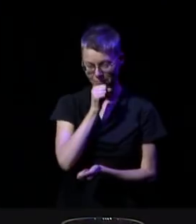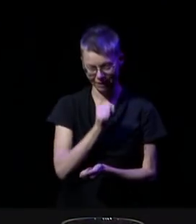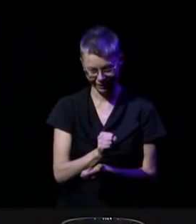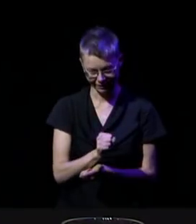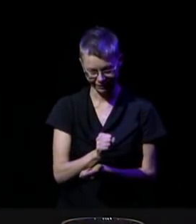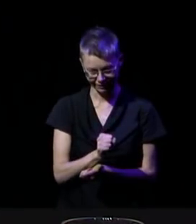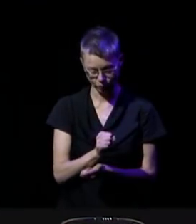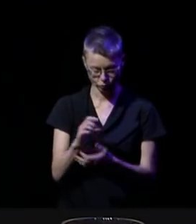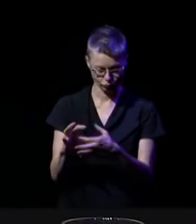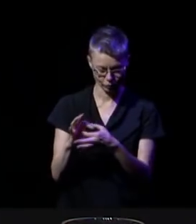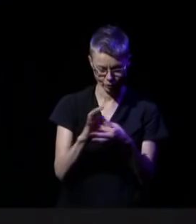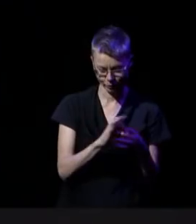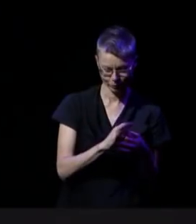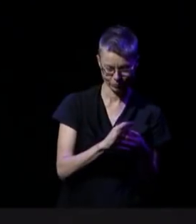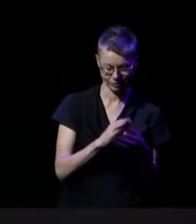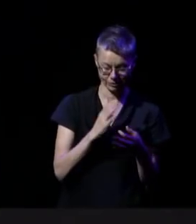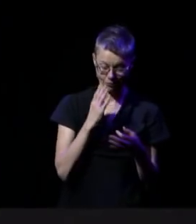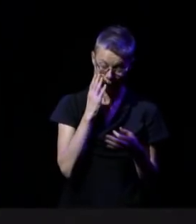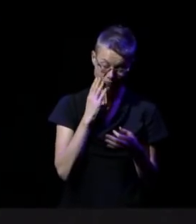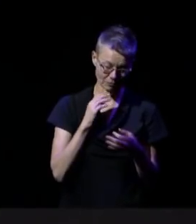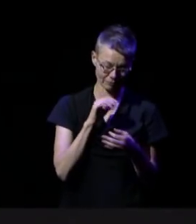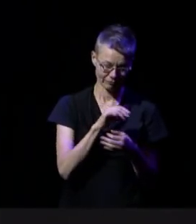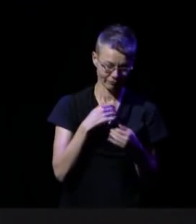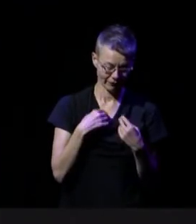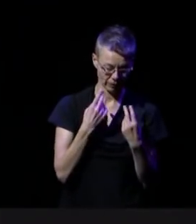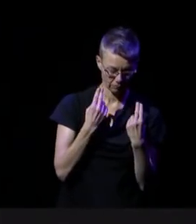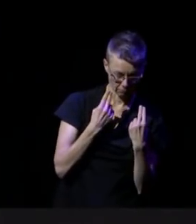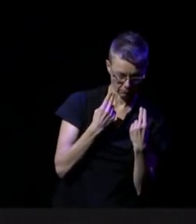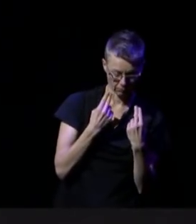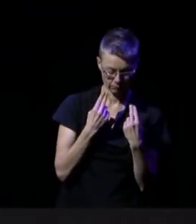which are very passive, which are very much, I'm here, I'm,